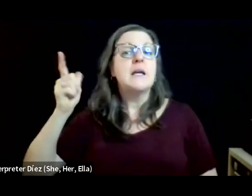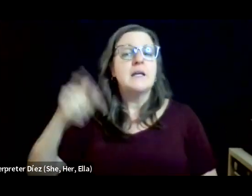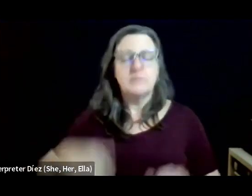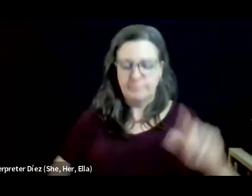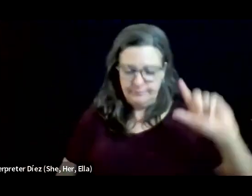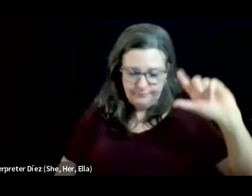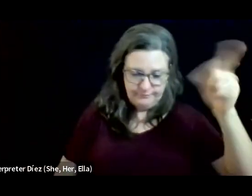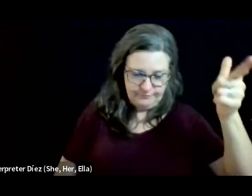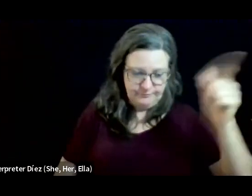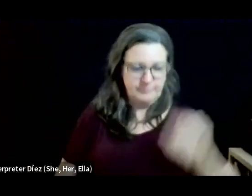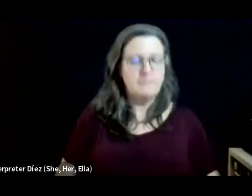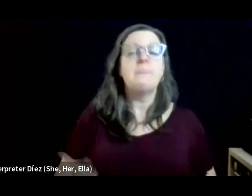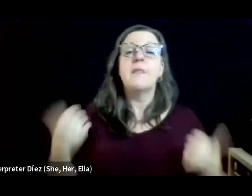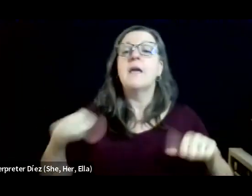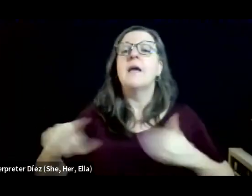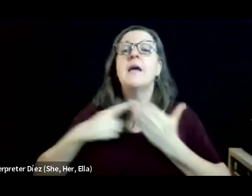Any, uh, discussion?